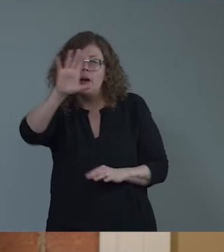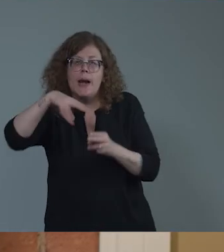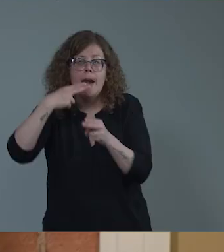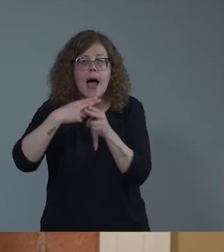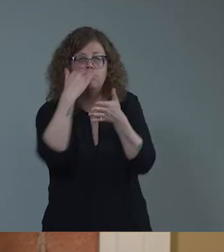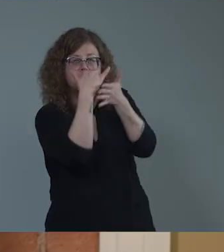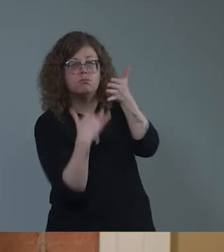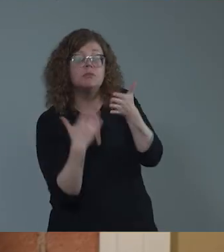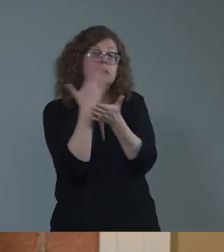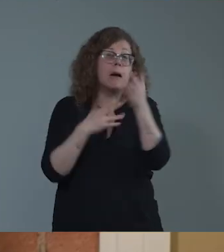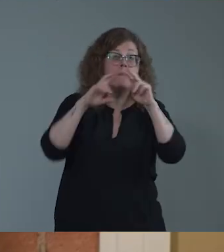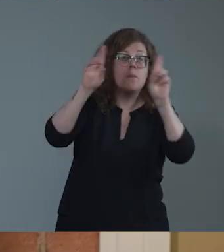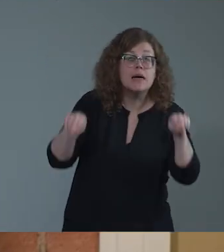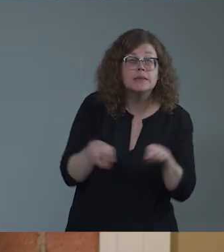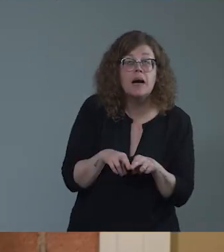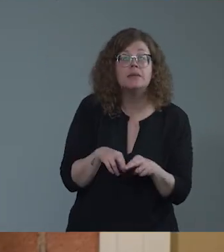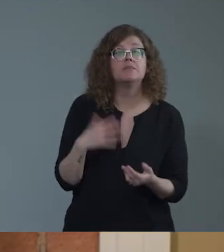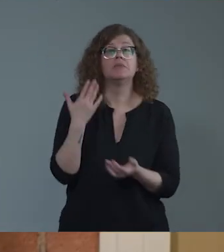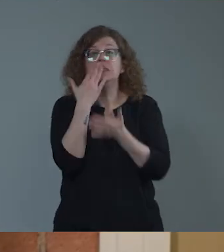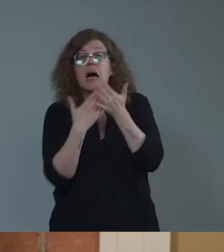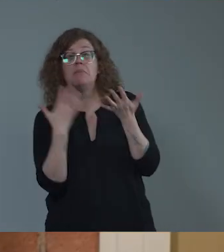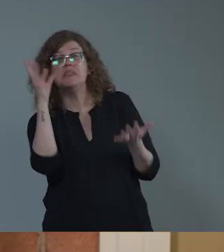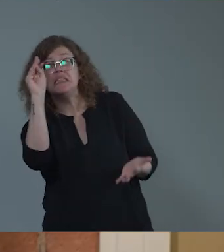you outlined, to cross compare it with the qualifications of the artist